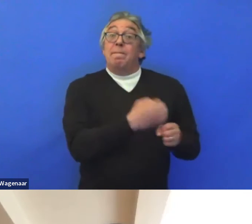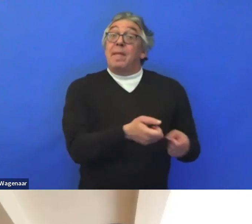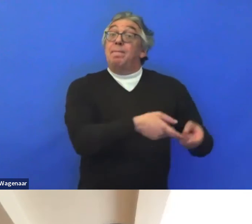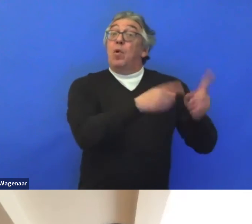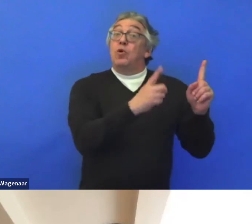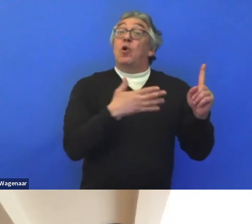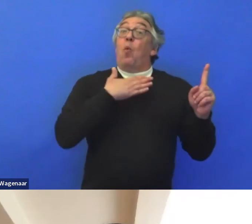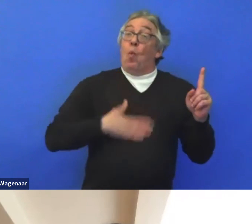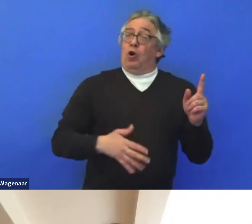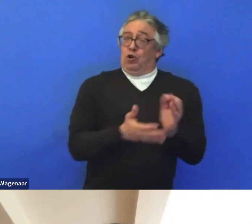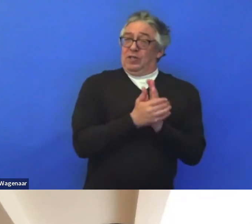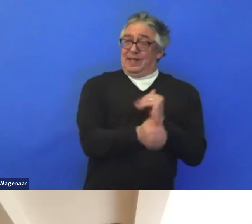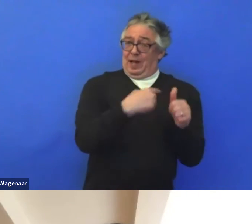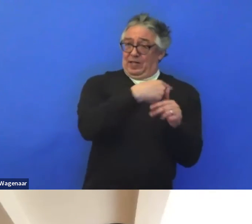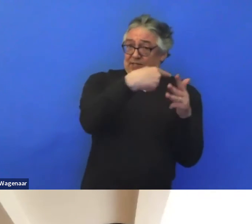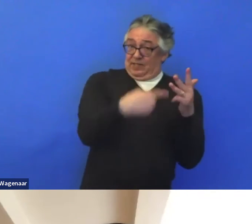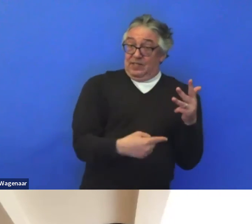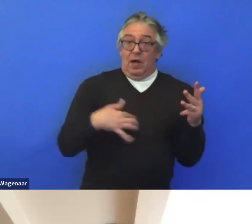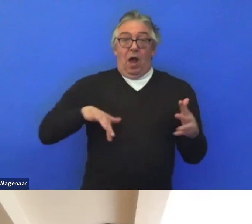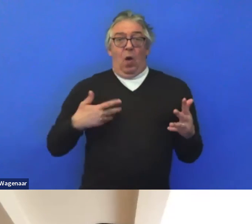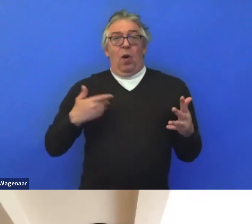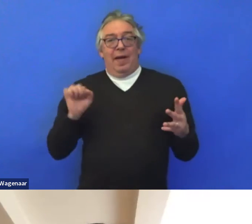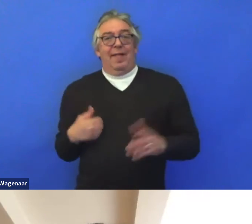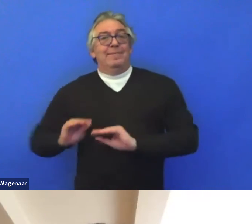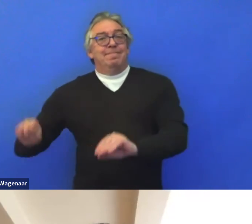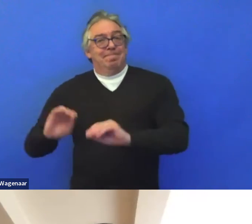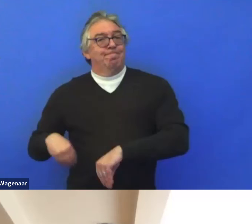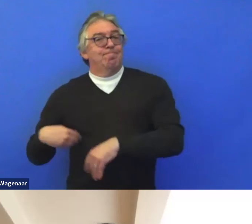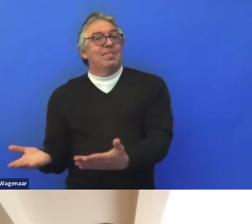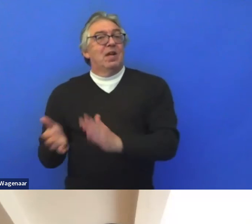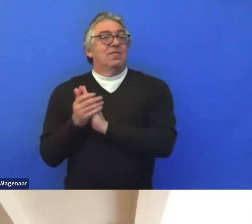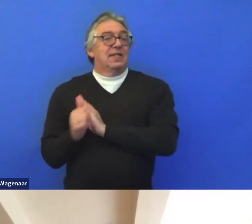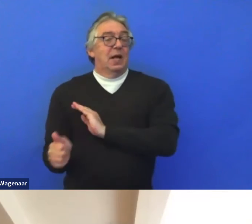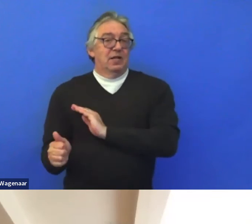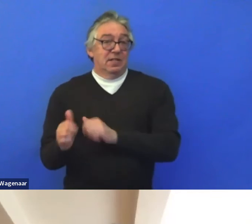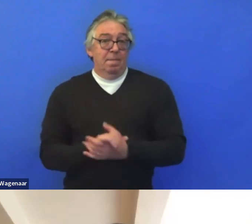And finally how enablers such as social protection,